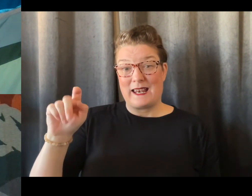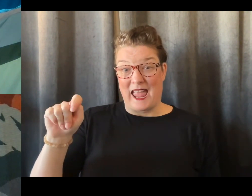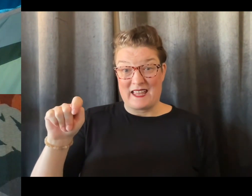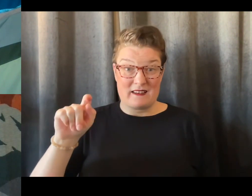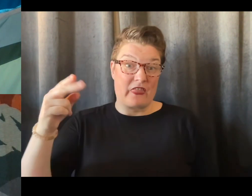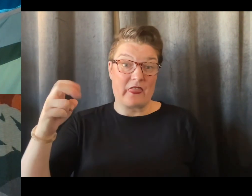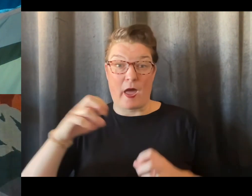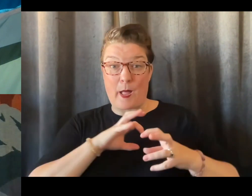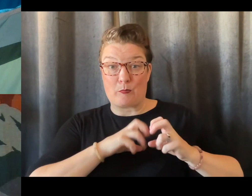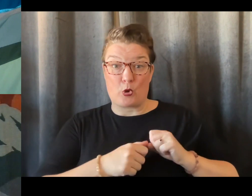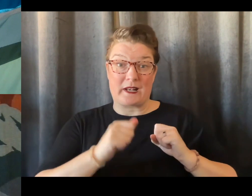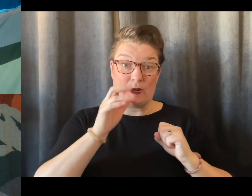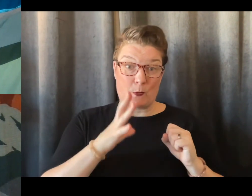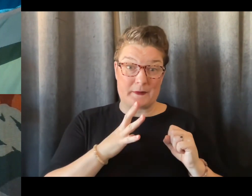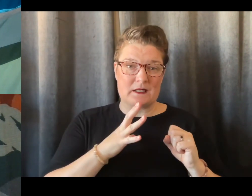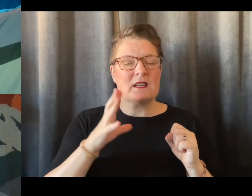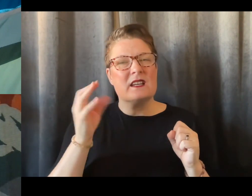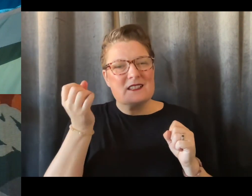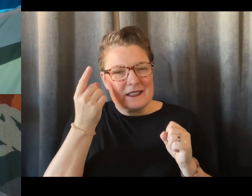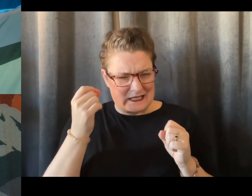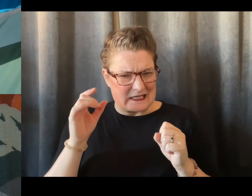that is not just in Jewish culture and others as well, where there's